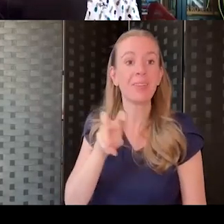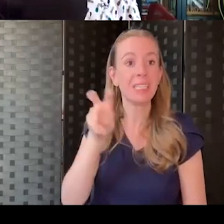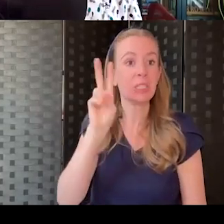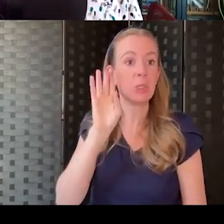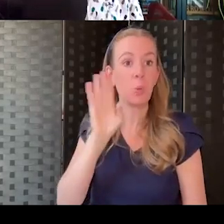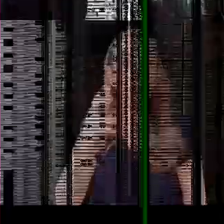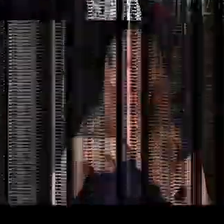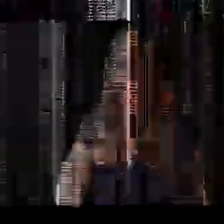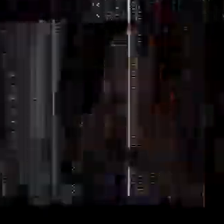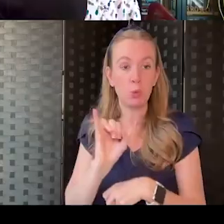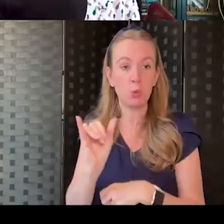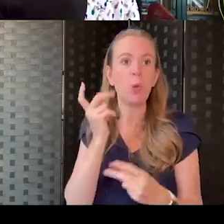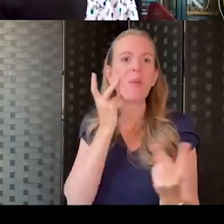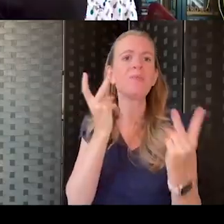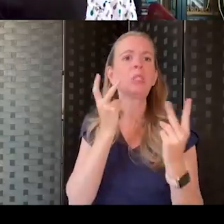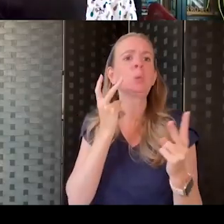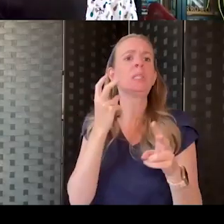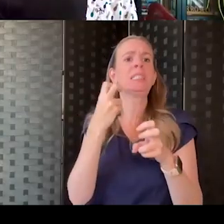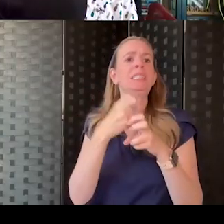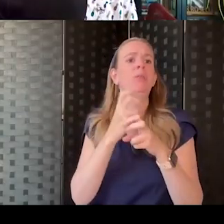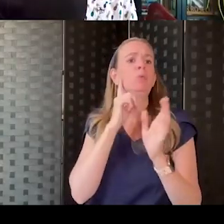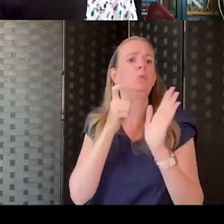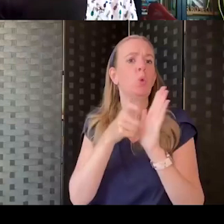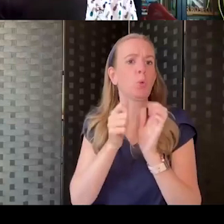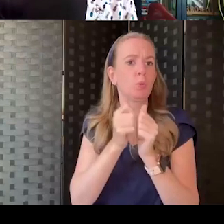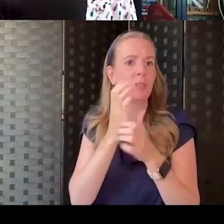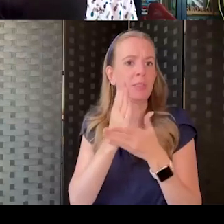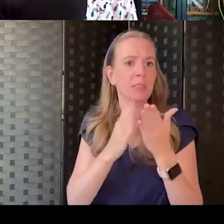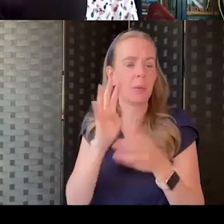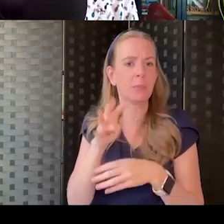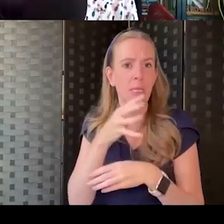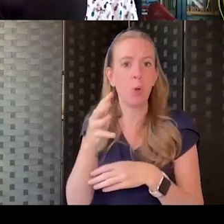Visually, this can be hard to spot in some tables and the browser inspector is not always clear on